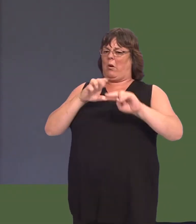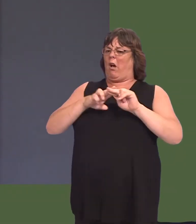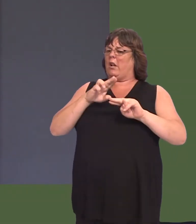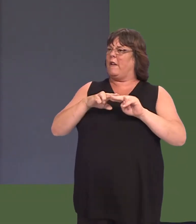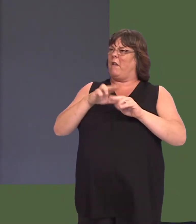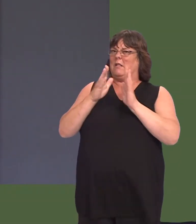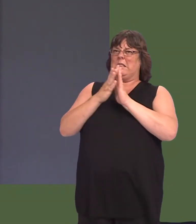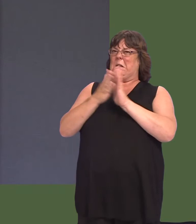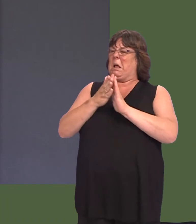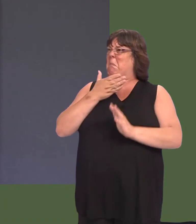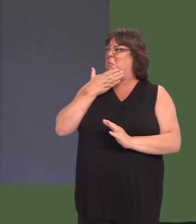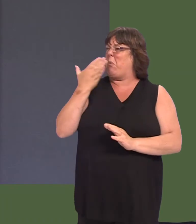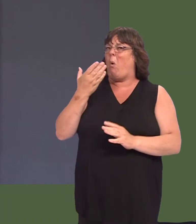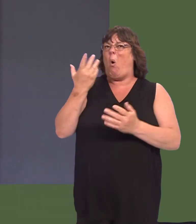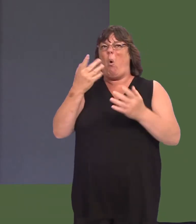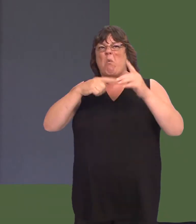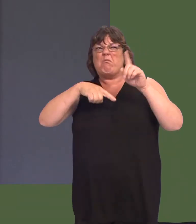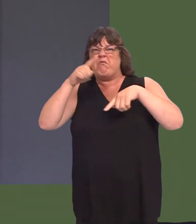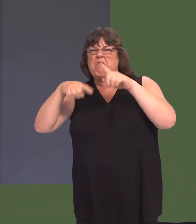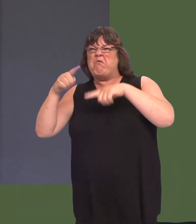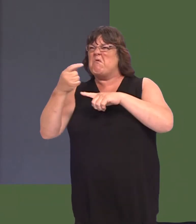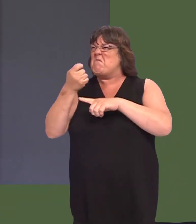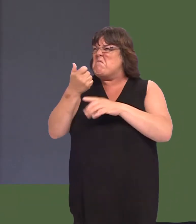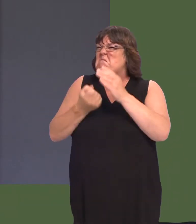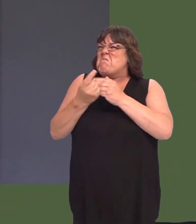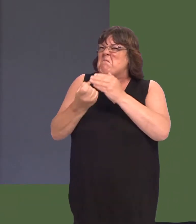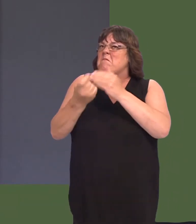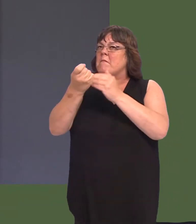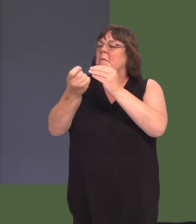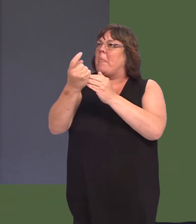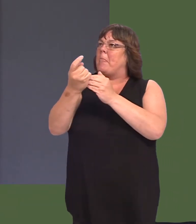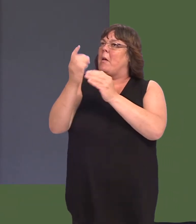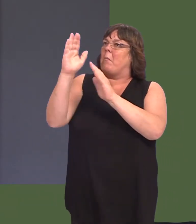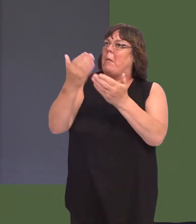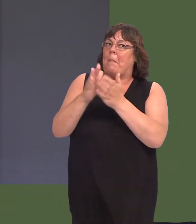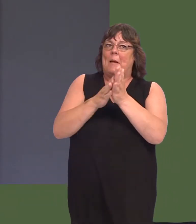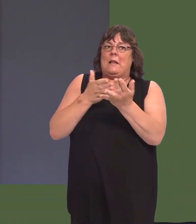for example, infrequent services making it difficult for them to access employment opportunities,